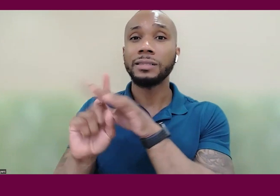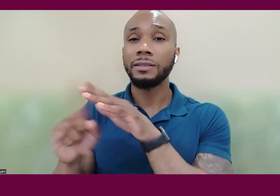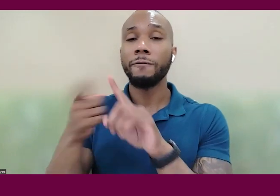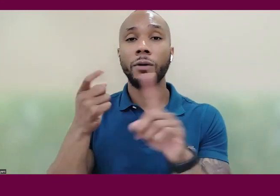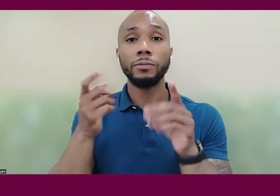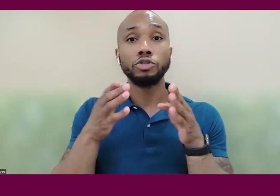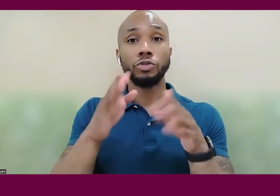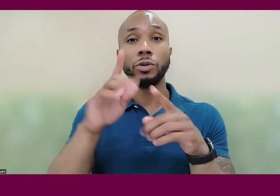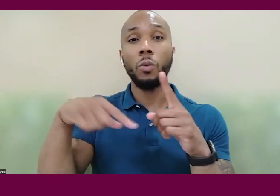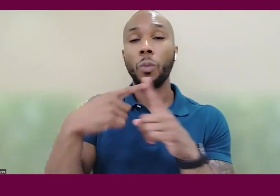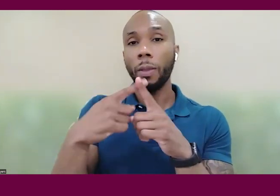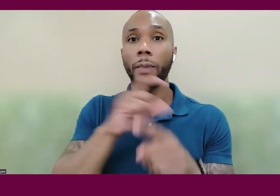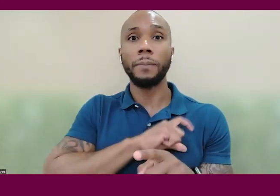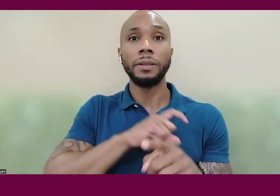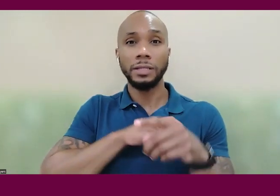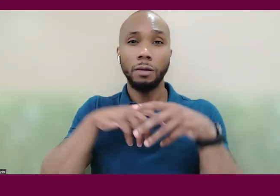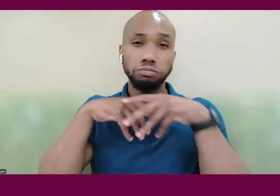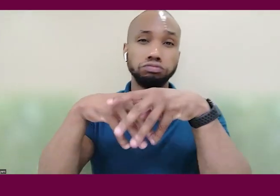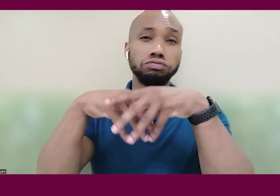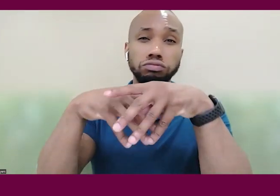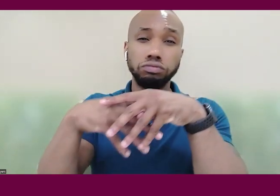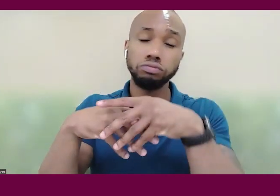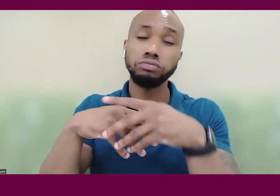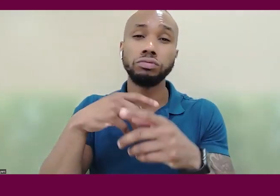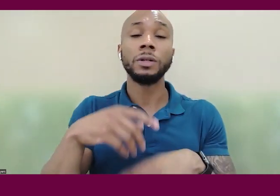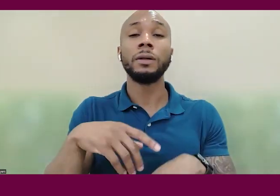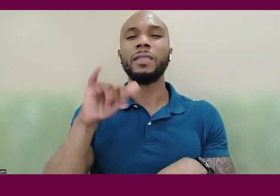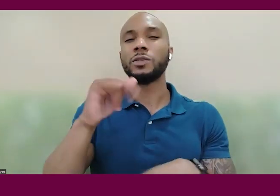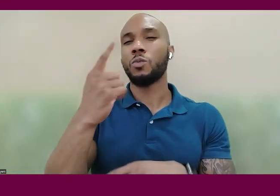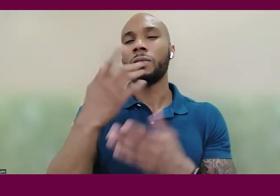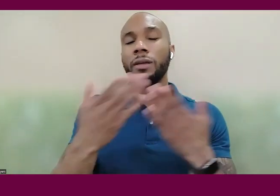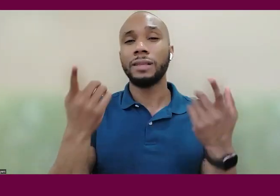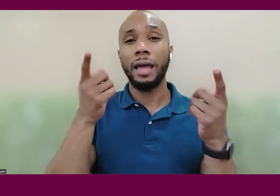the street when the police come crashing through. Because that's one of the things that happened, too.